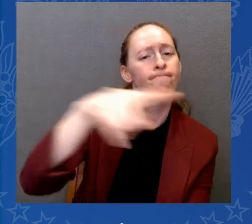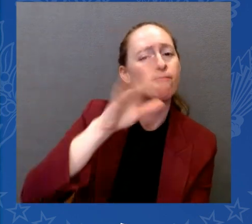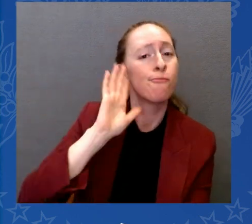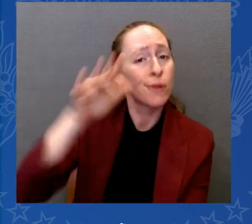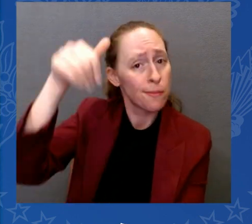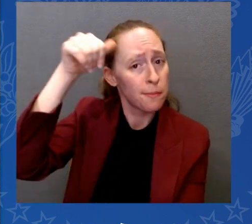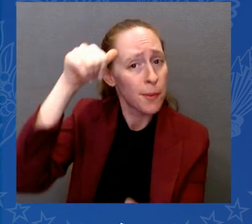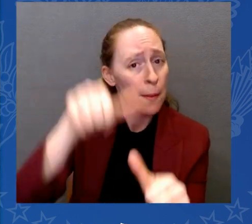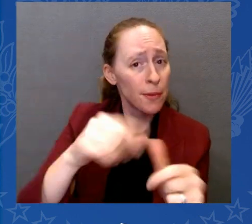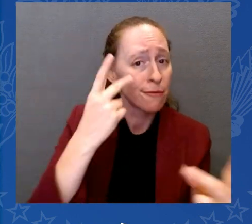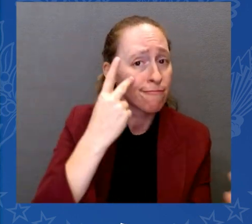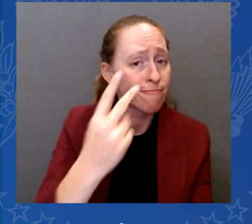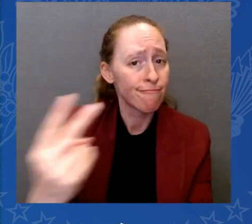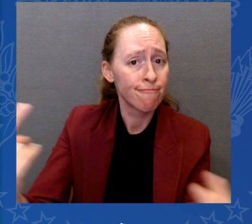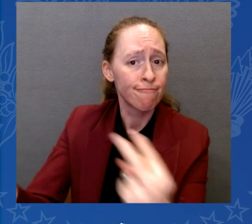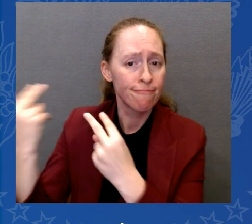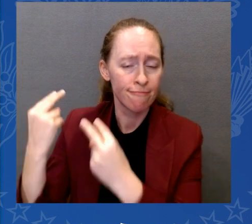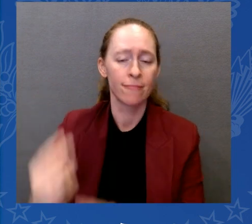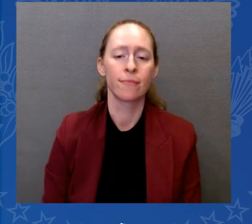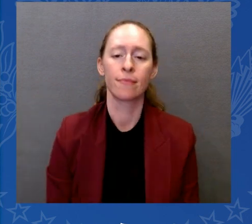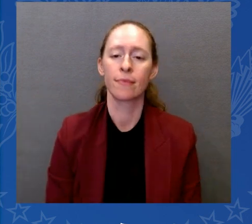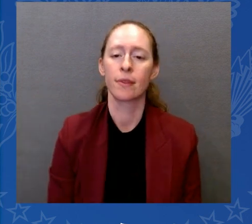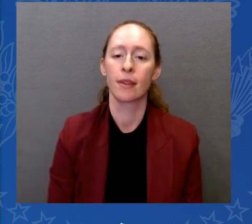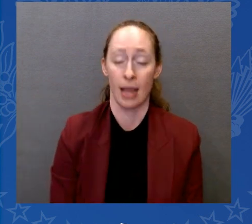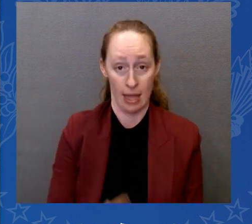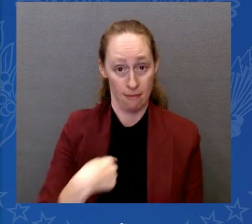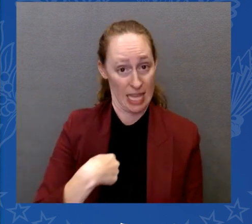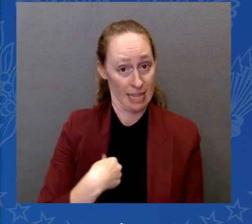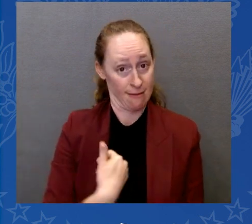see these parts, until I understood the breathtaking nature of it.